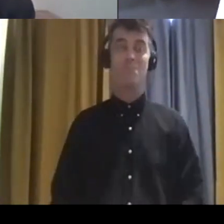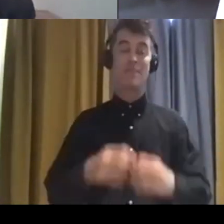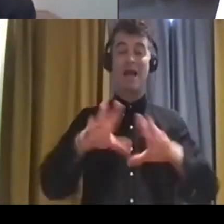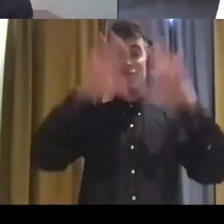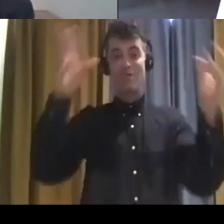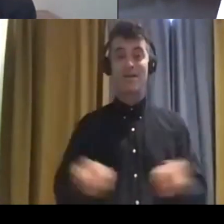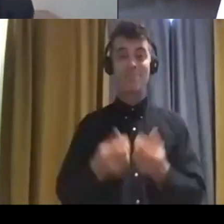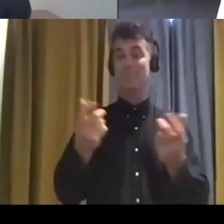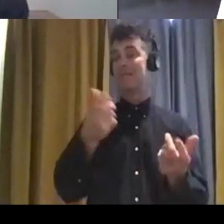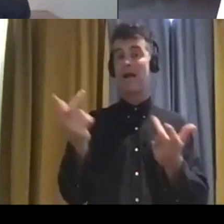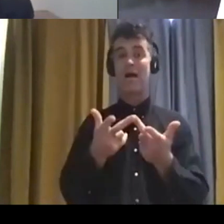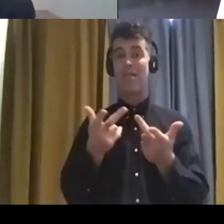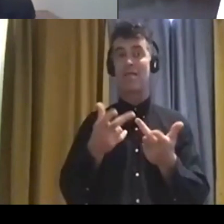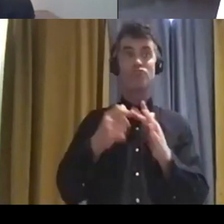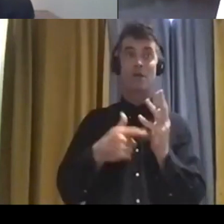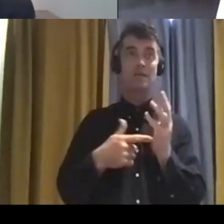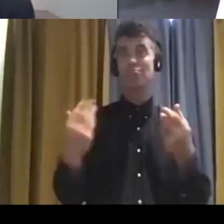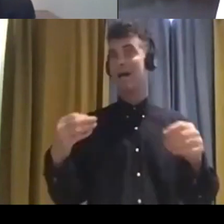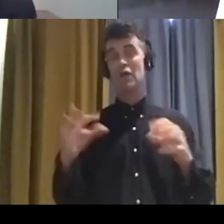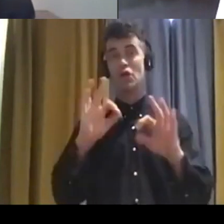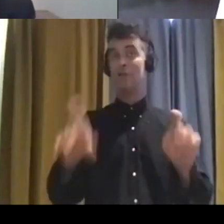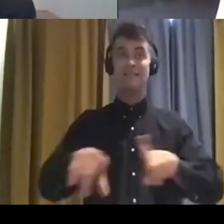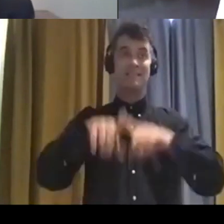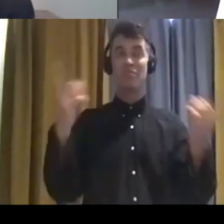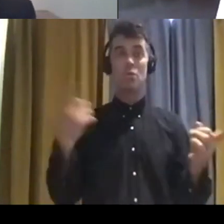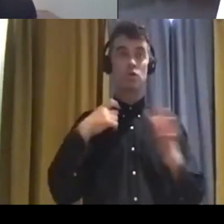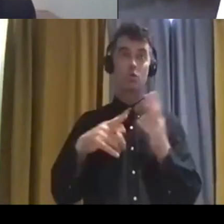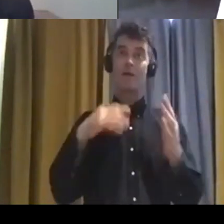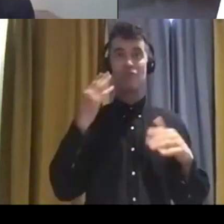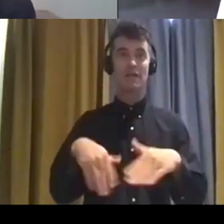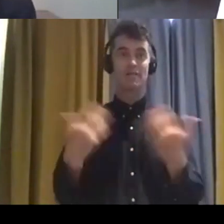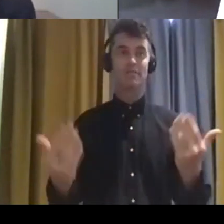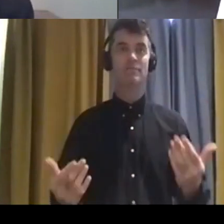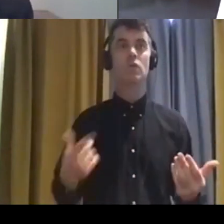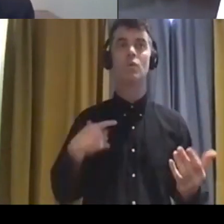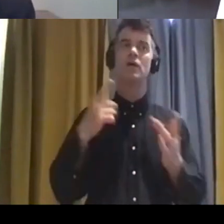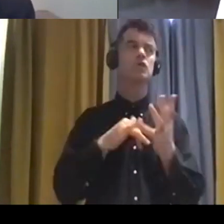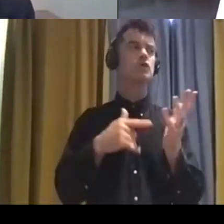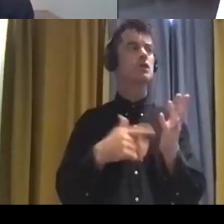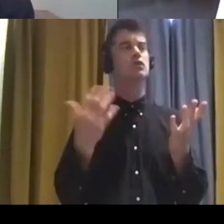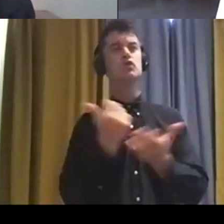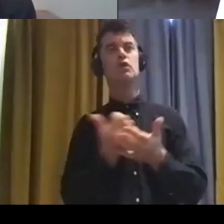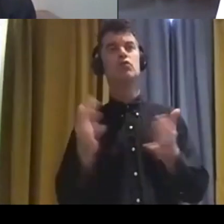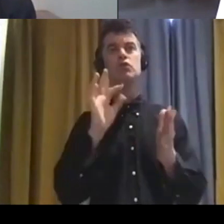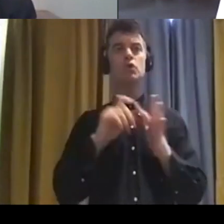It's no different than what we do every day we just generally don't do that in disability.